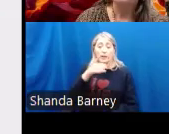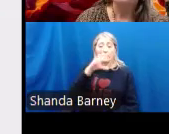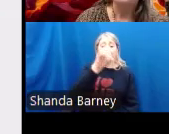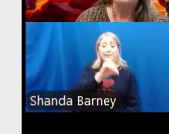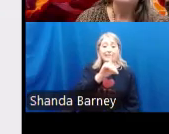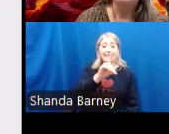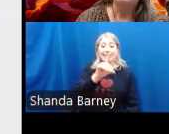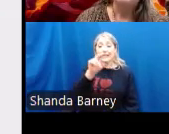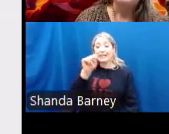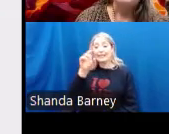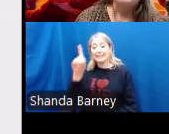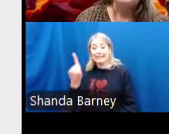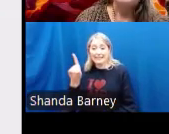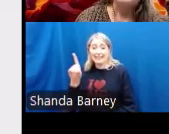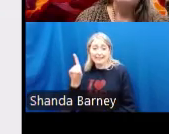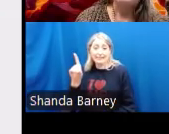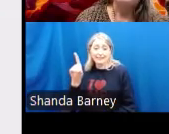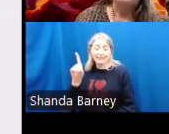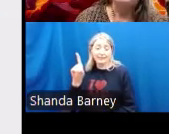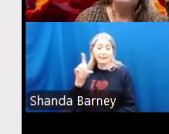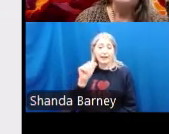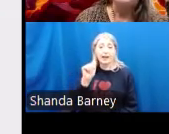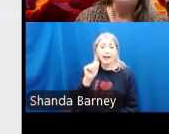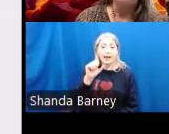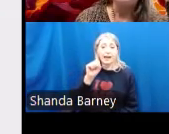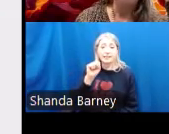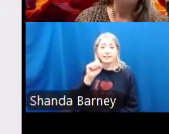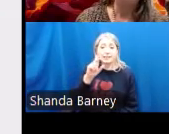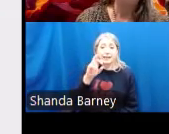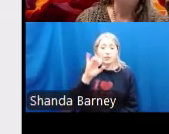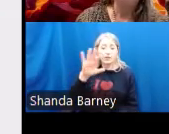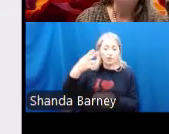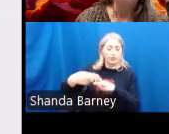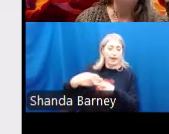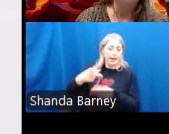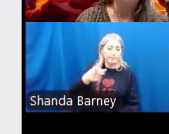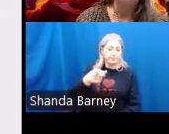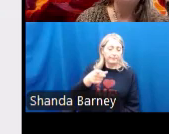hysteria and the the inner picture for most of the women